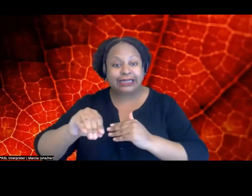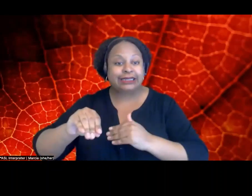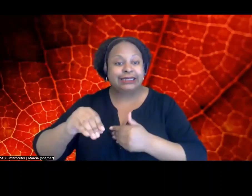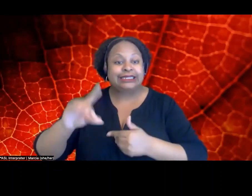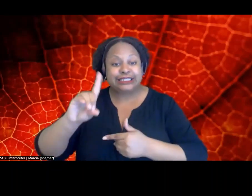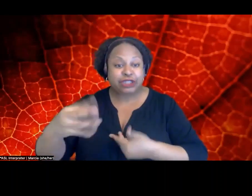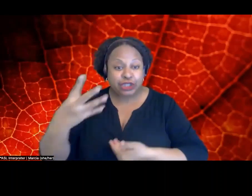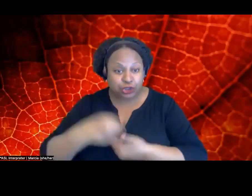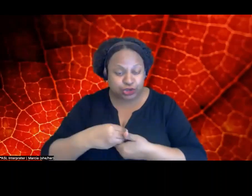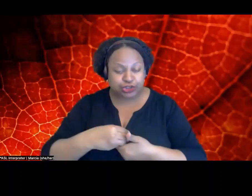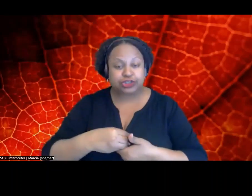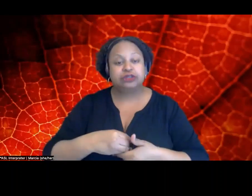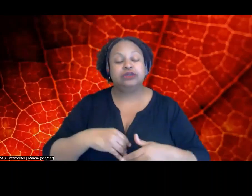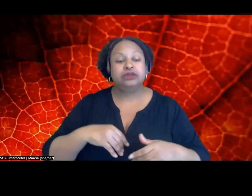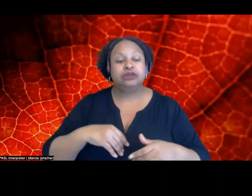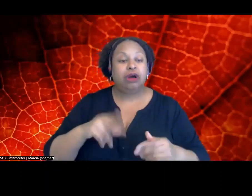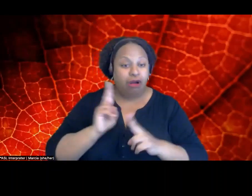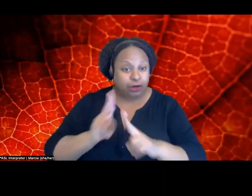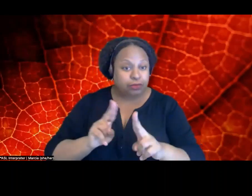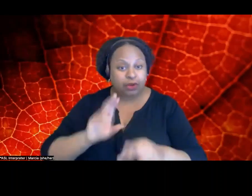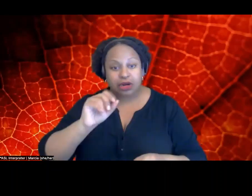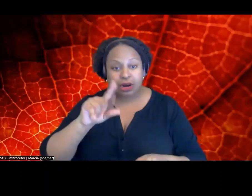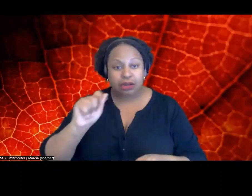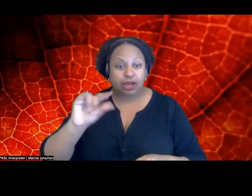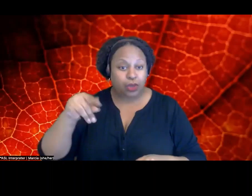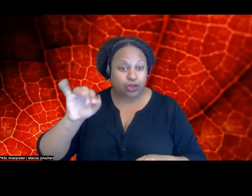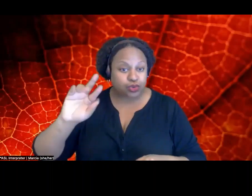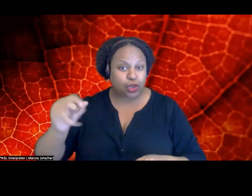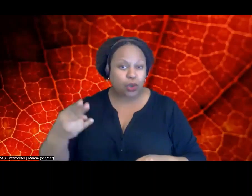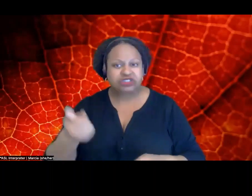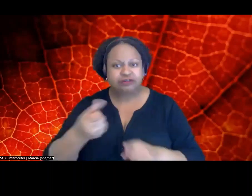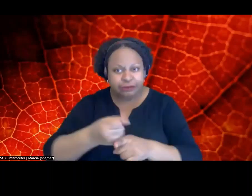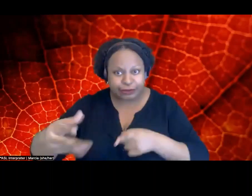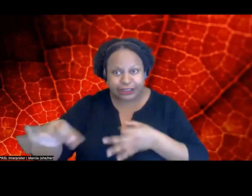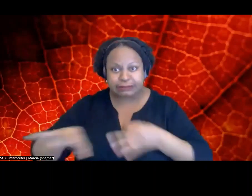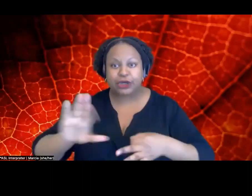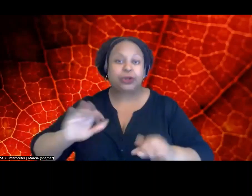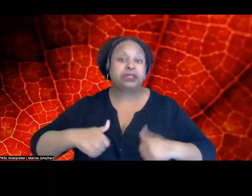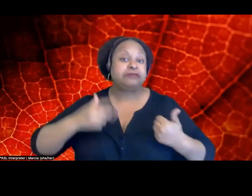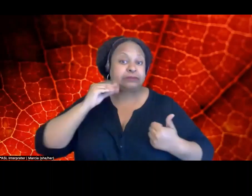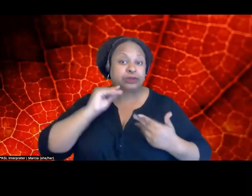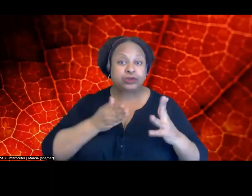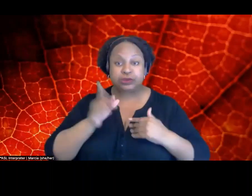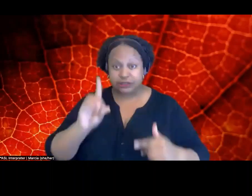had insight looking into our own lived experiences navigating disability .